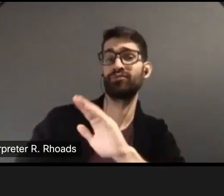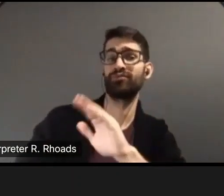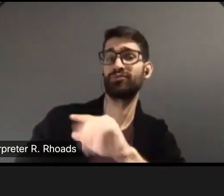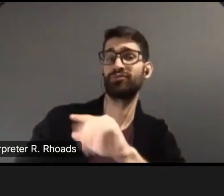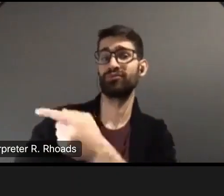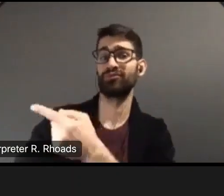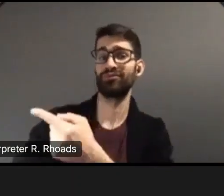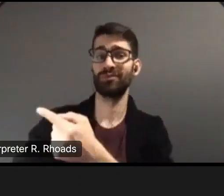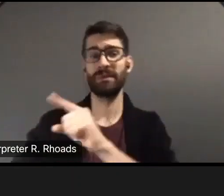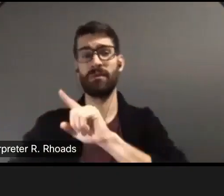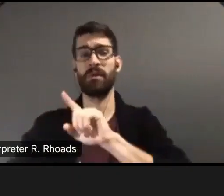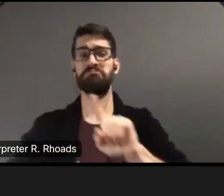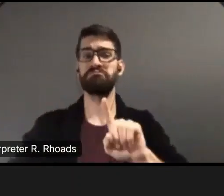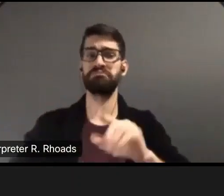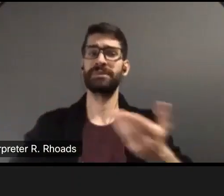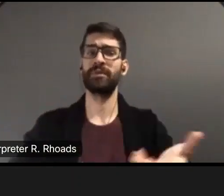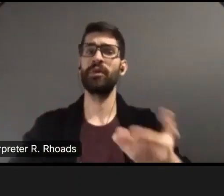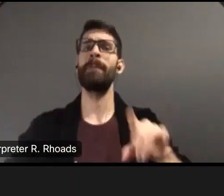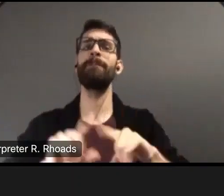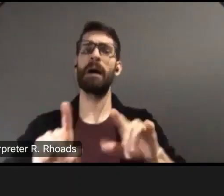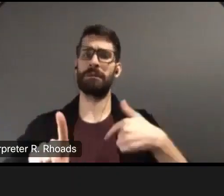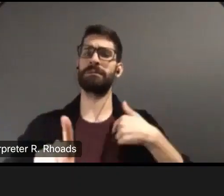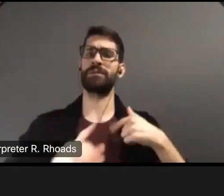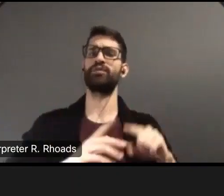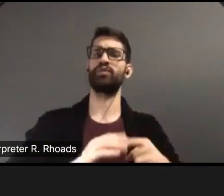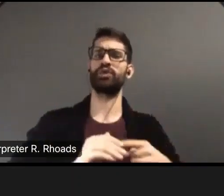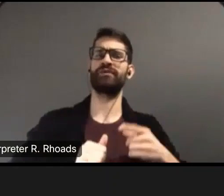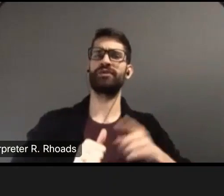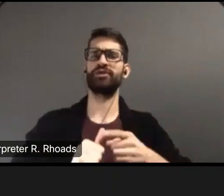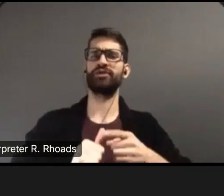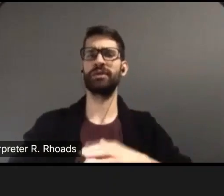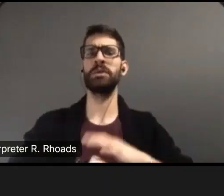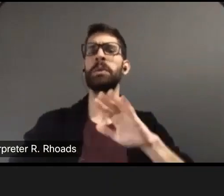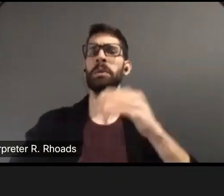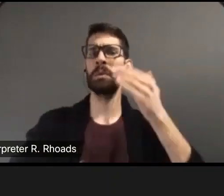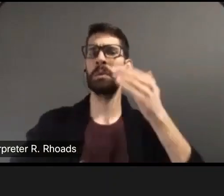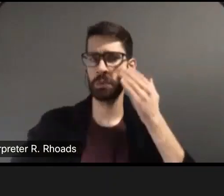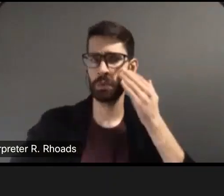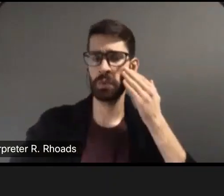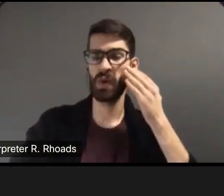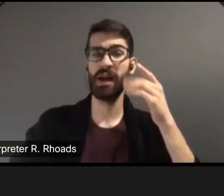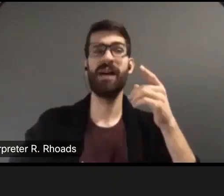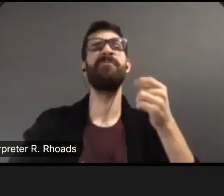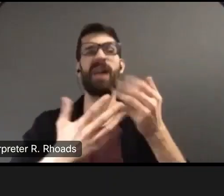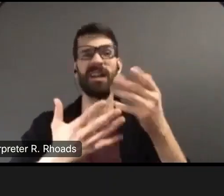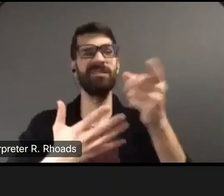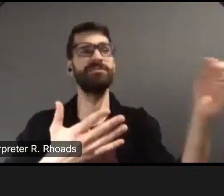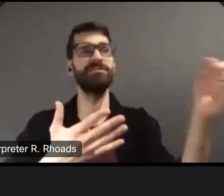But I'll start by saying, I know that there are many Commissions that don't have offices and it